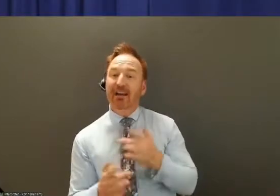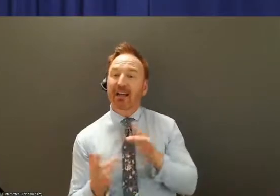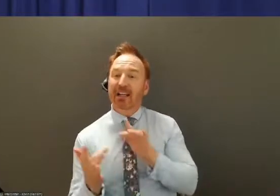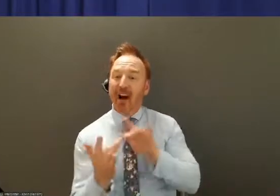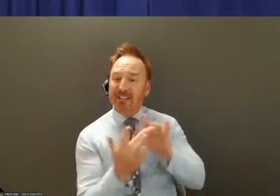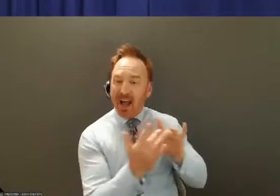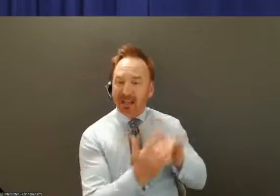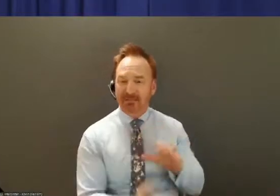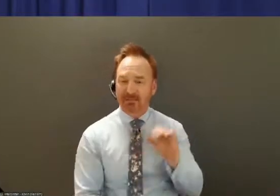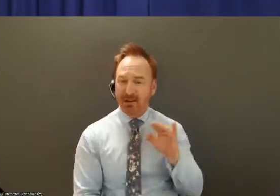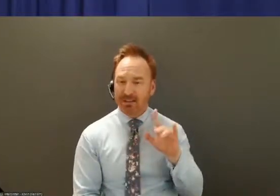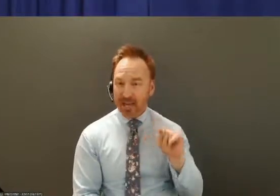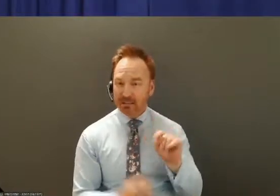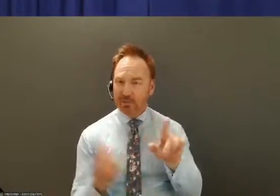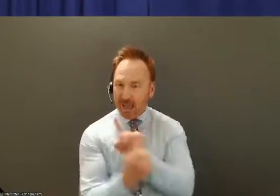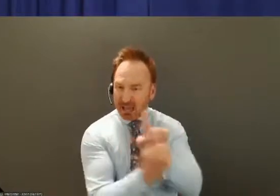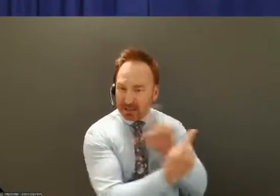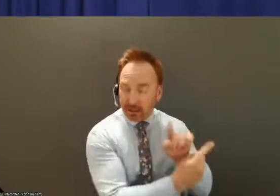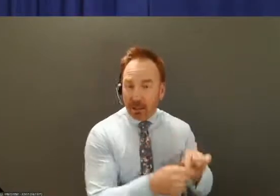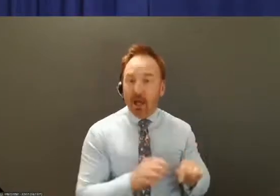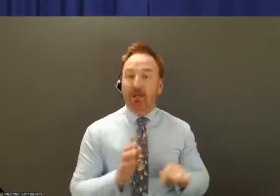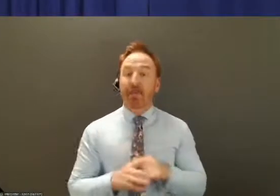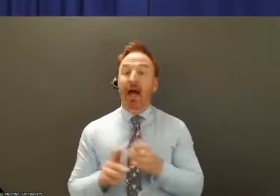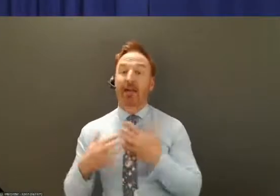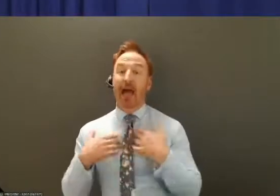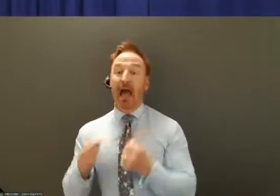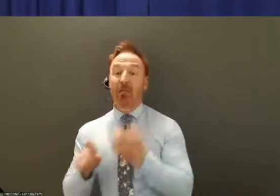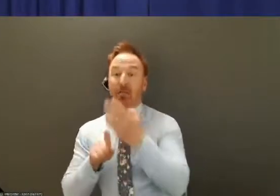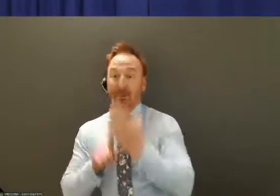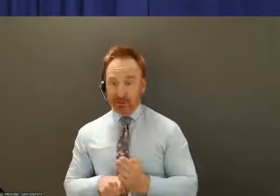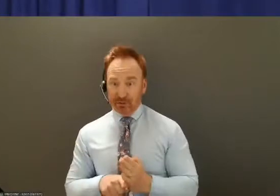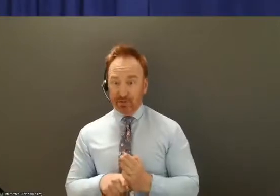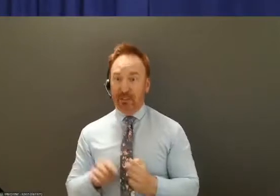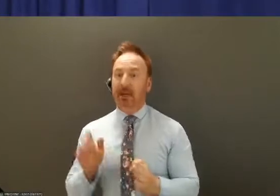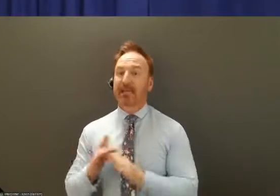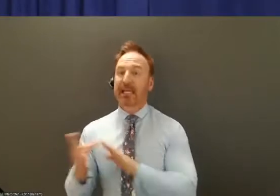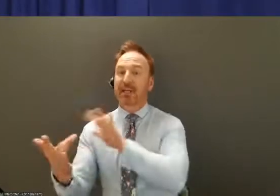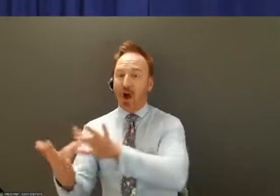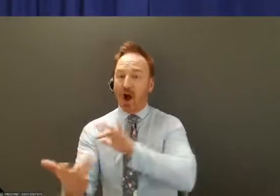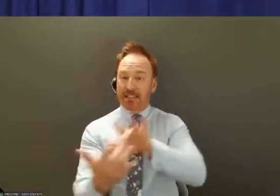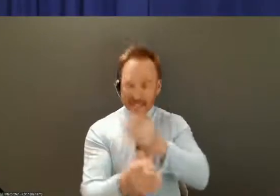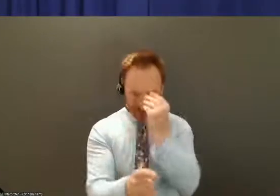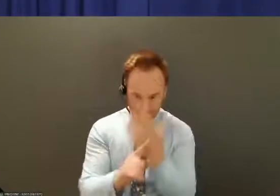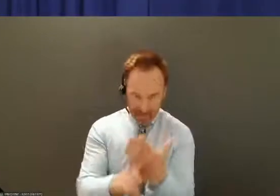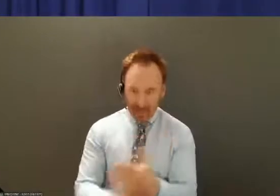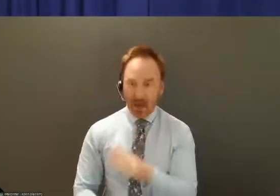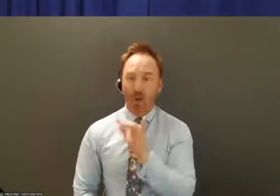fevers, chills, coughs difficulty breathing, shortness